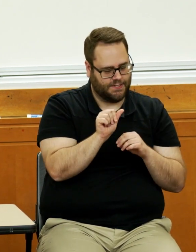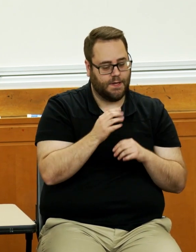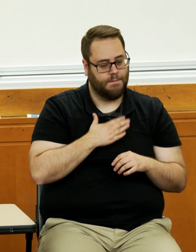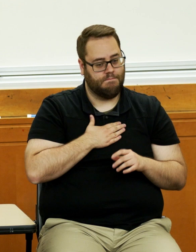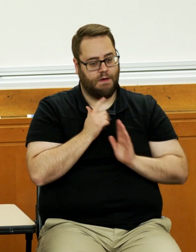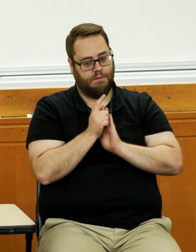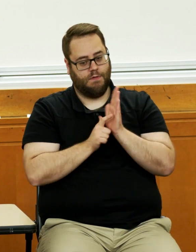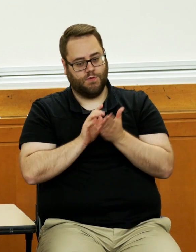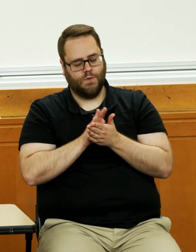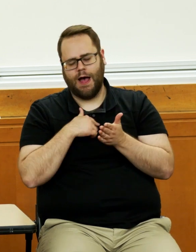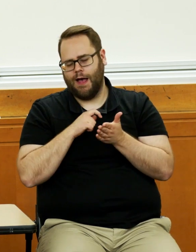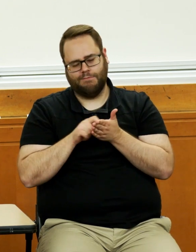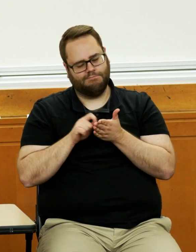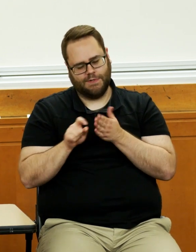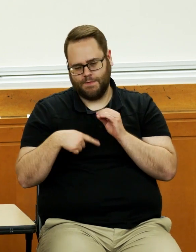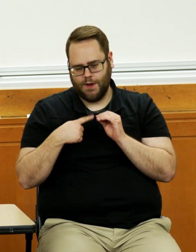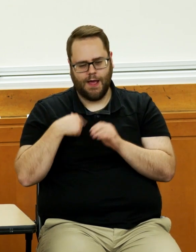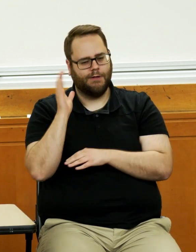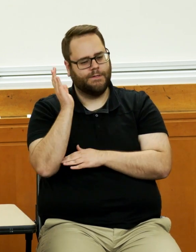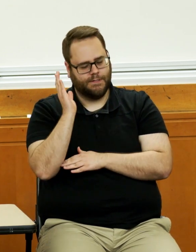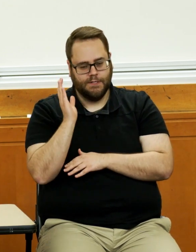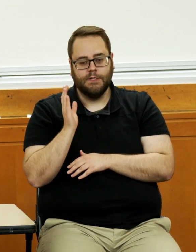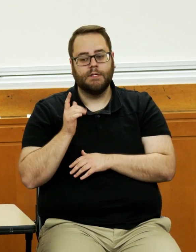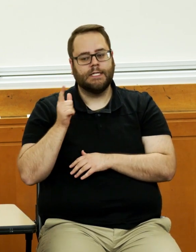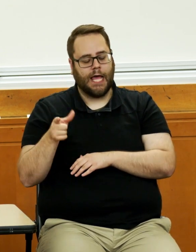school, I've written about this, I've spoken about it, they've gotten much better since I